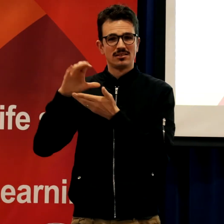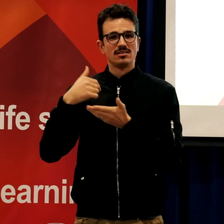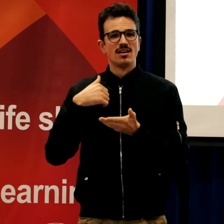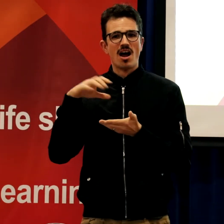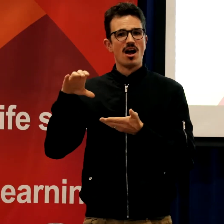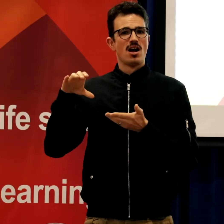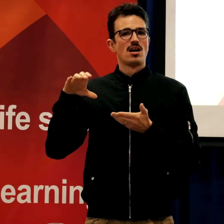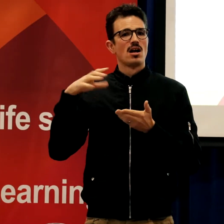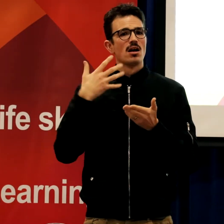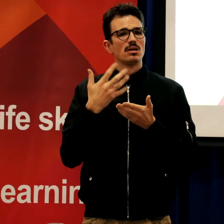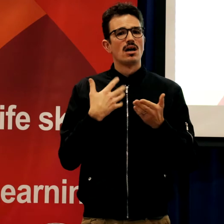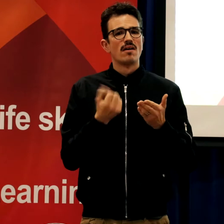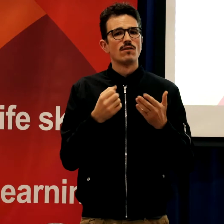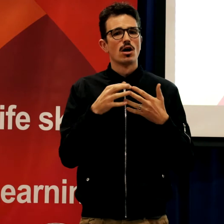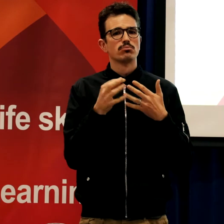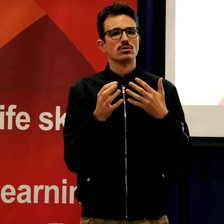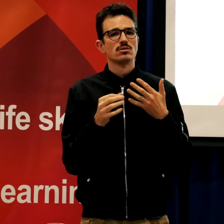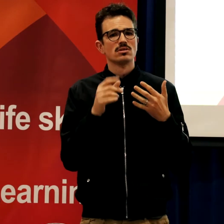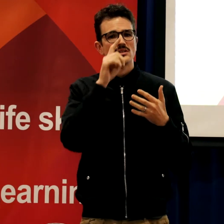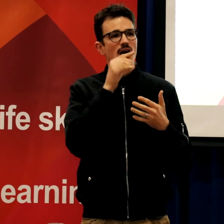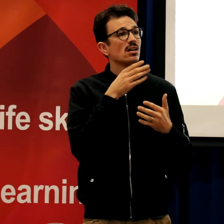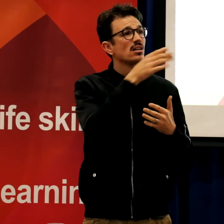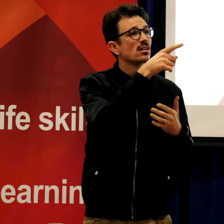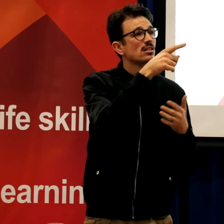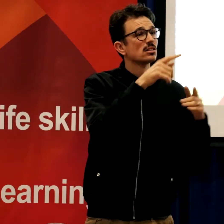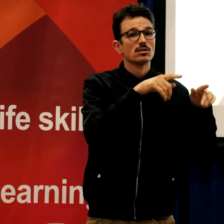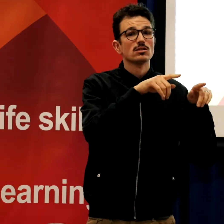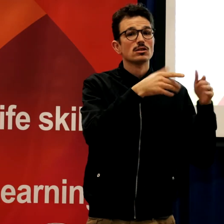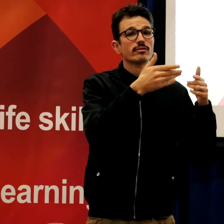we do what we need, find what we need, and access the options that we prefer.